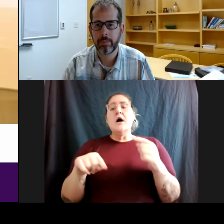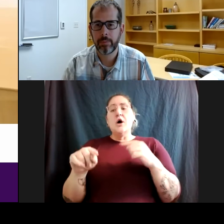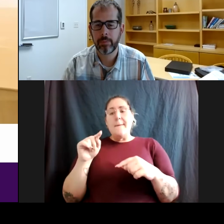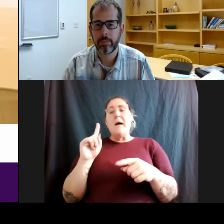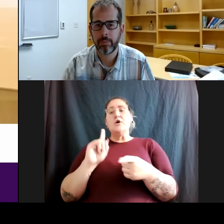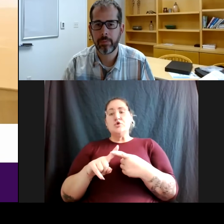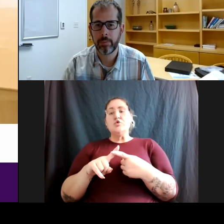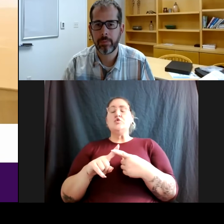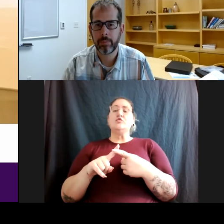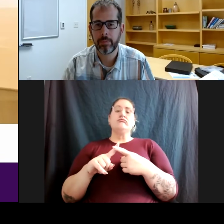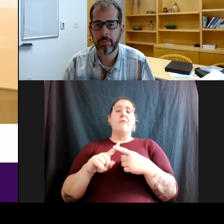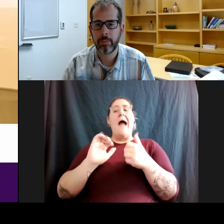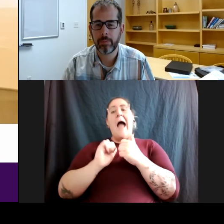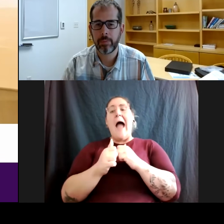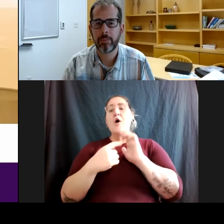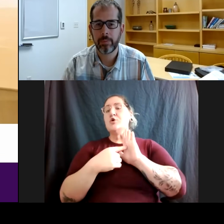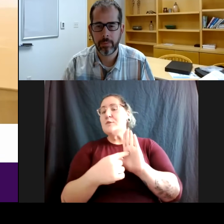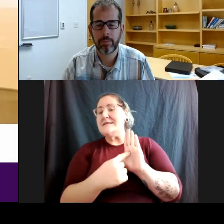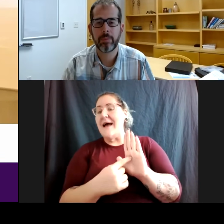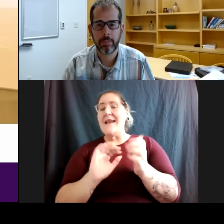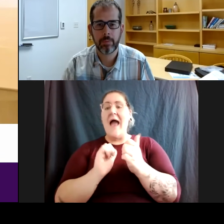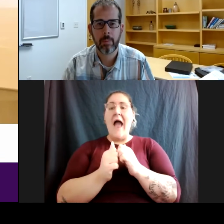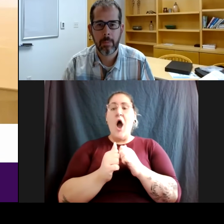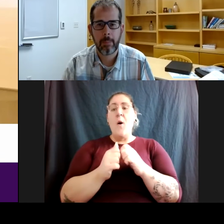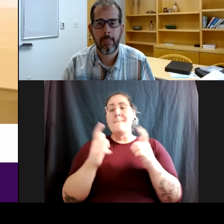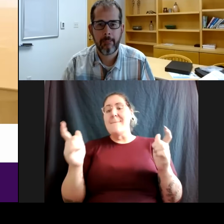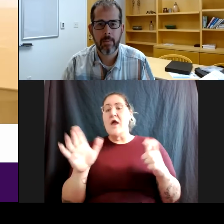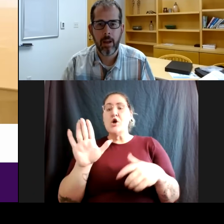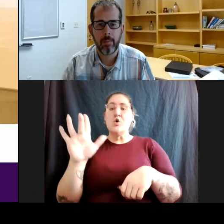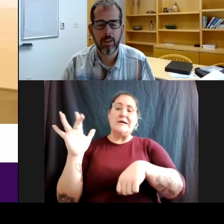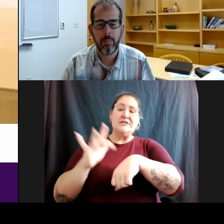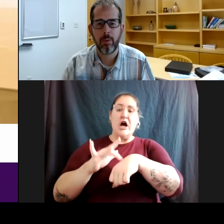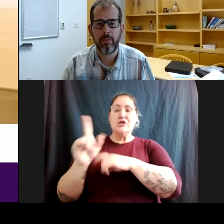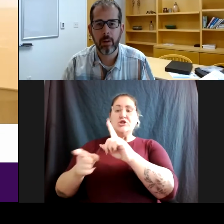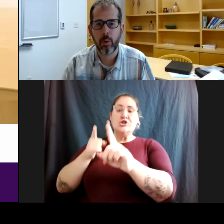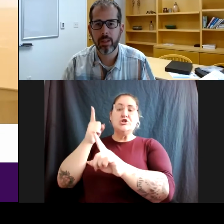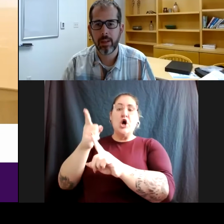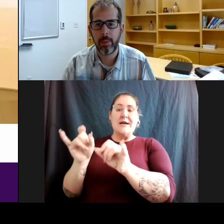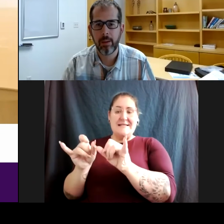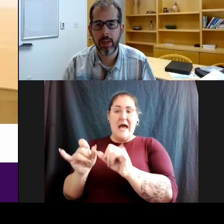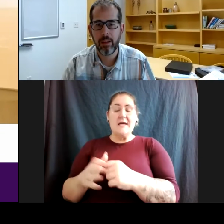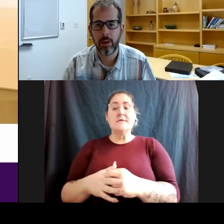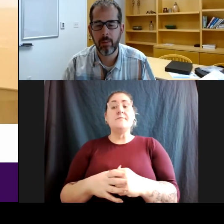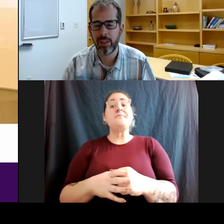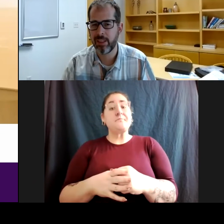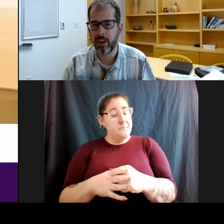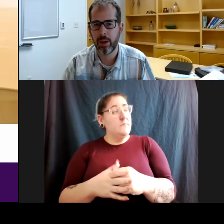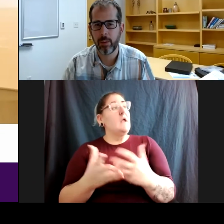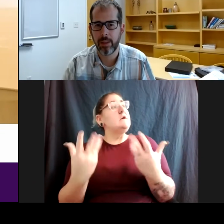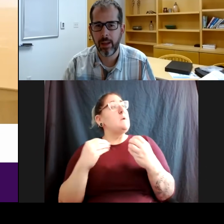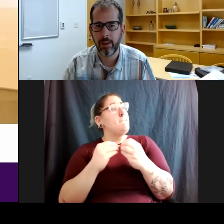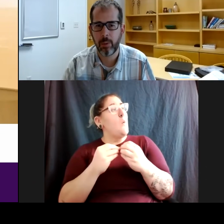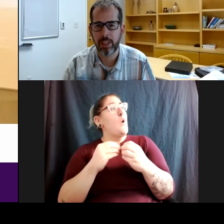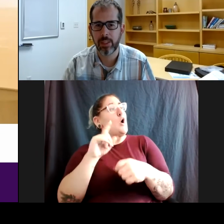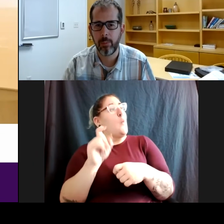content on hover is really fundamental. >> Jonathan: There a couple of follow-up questions on mega menu, some follow up questions,